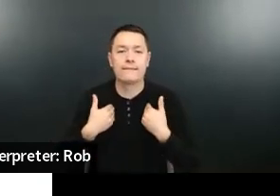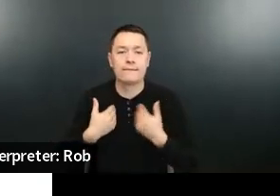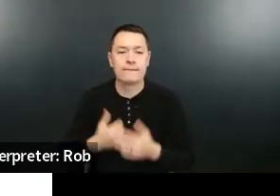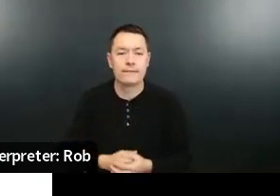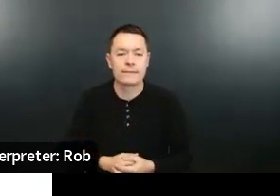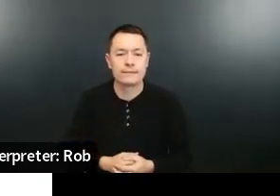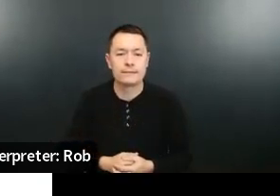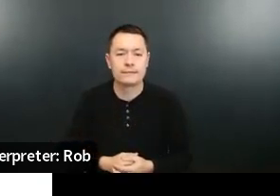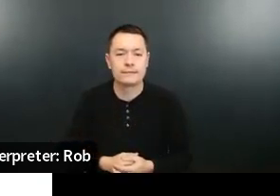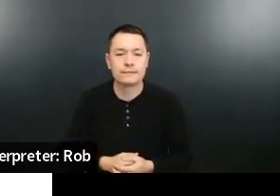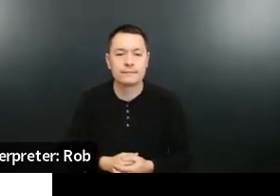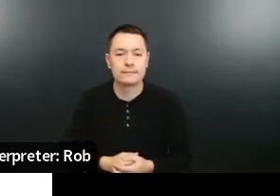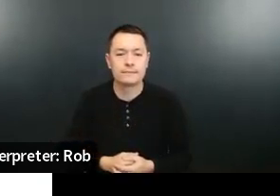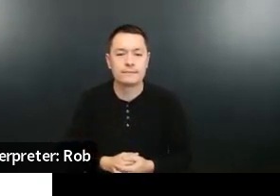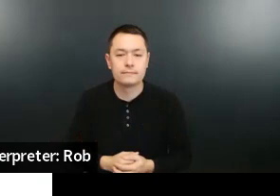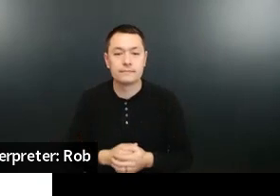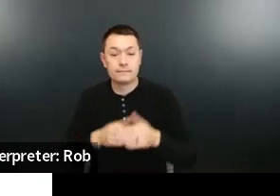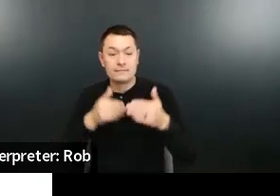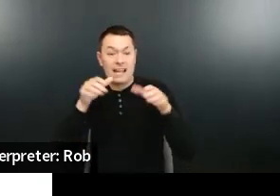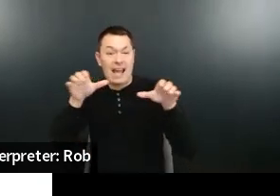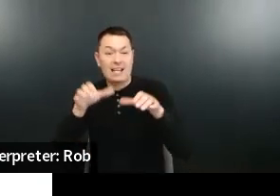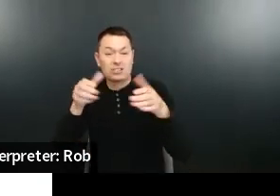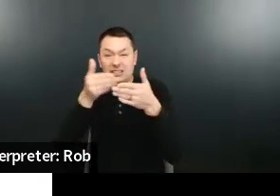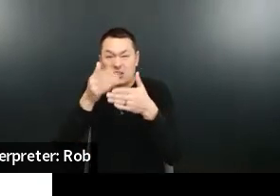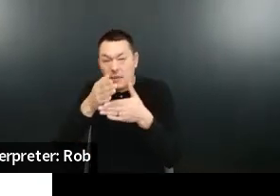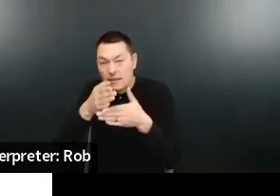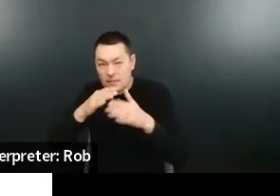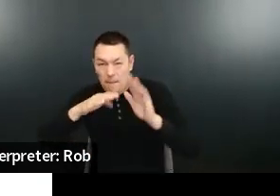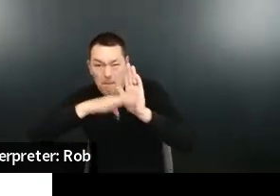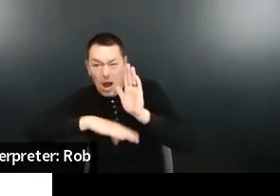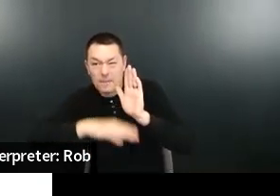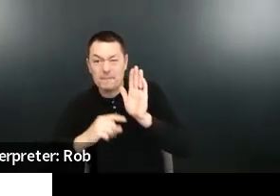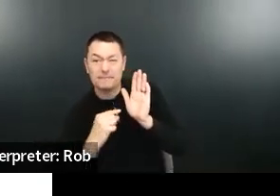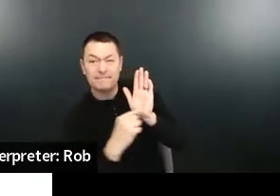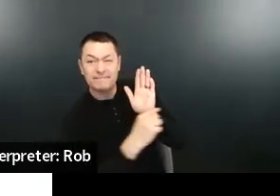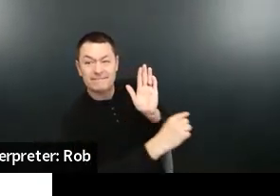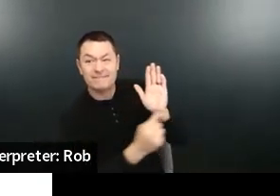options at the bottom of the page, and that's going to allow you to do